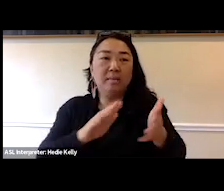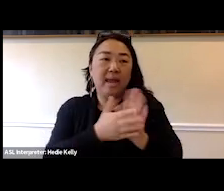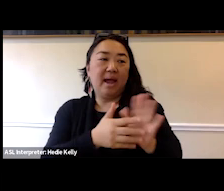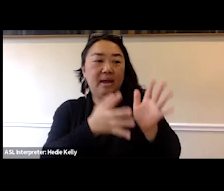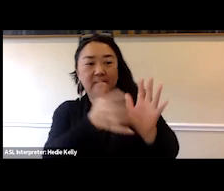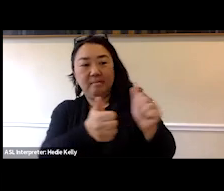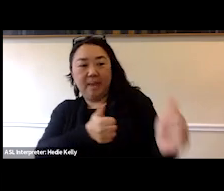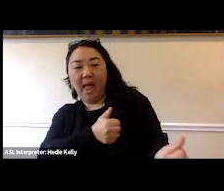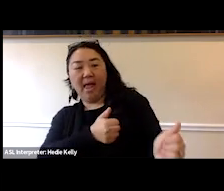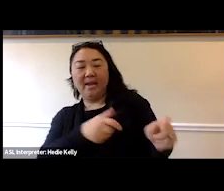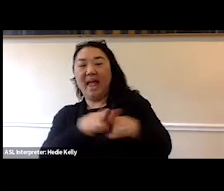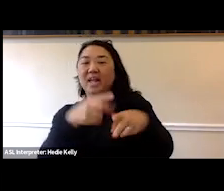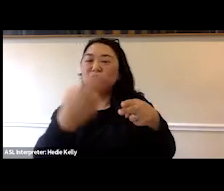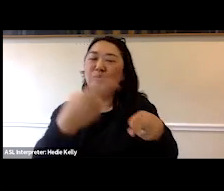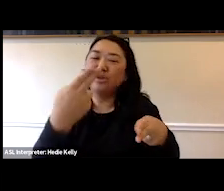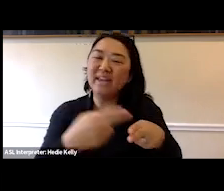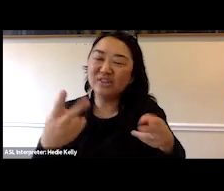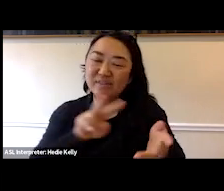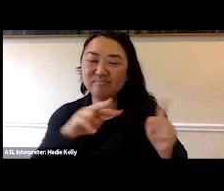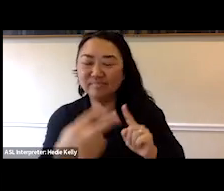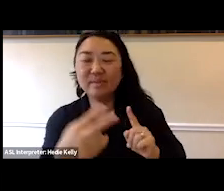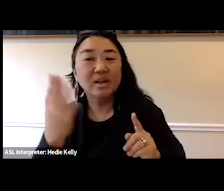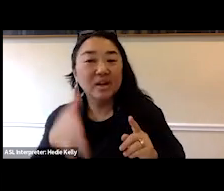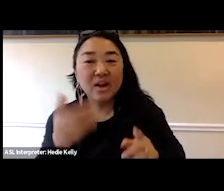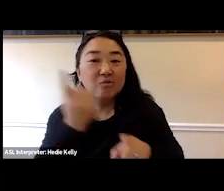and I couldn't say it enough times, there are options out there,